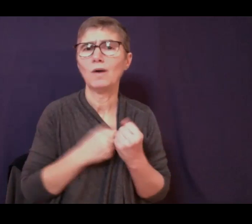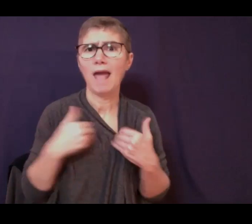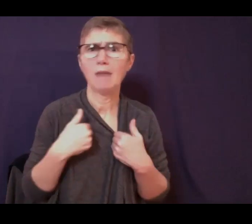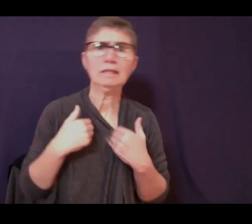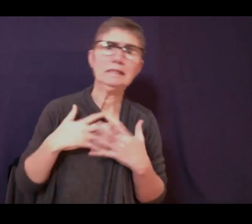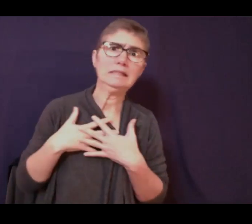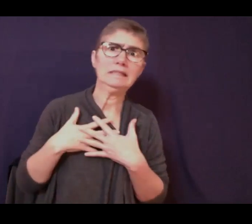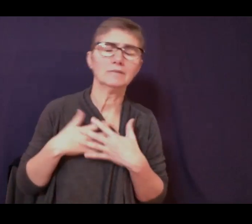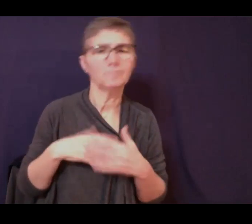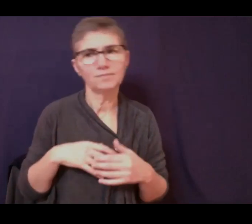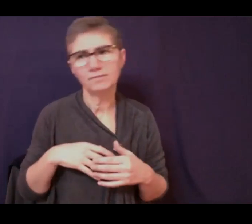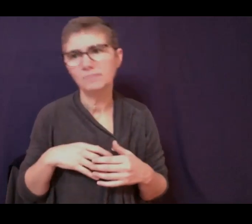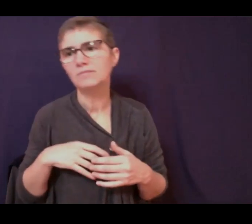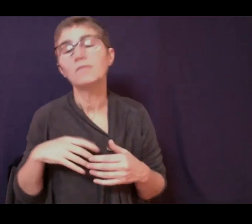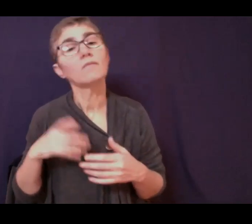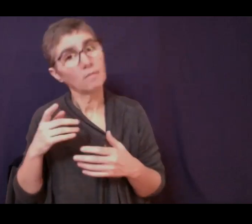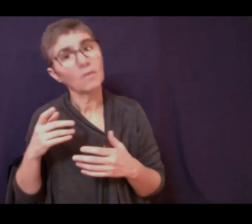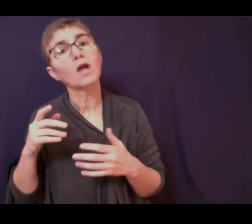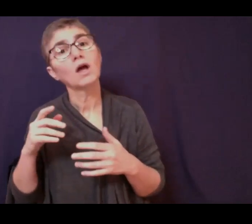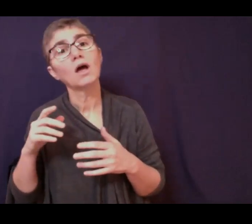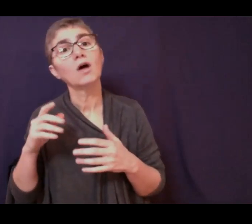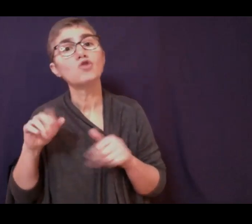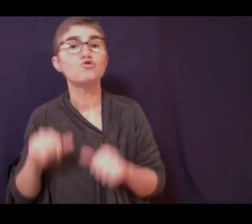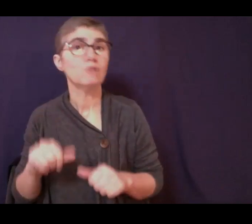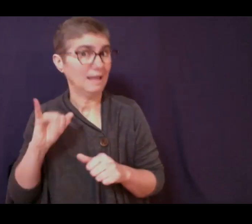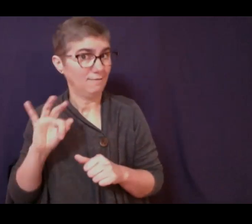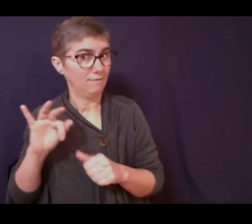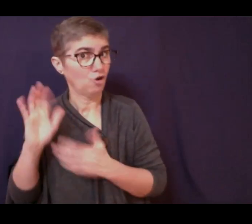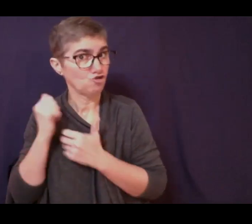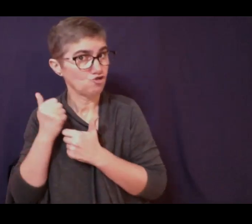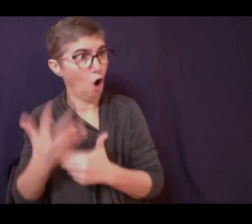because they might cause disruption for other staff and so you would need to consider that